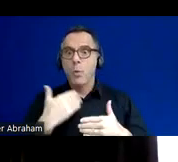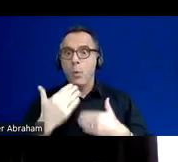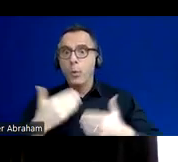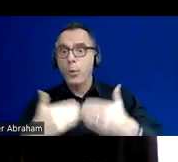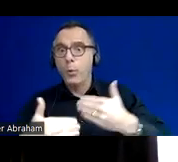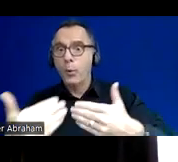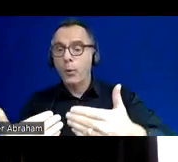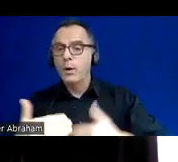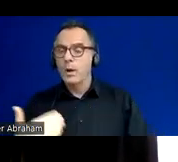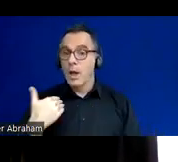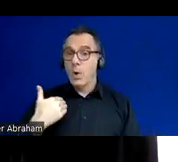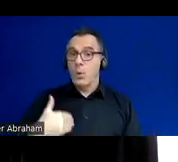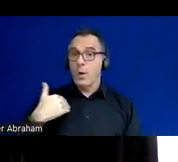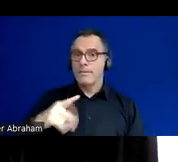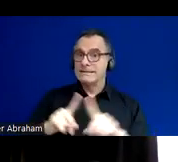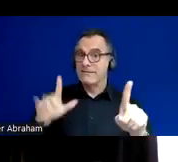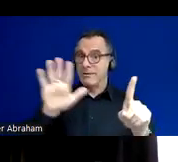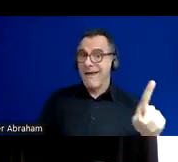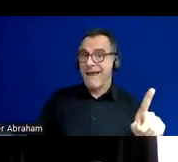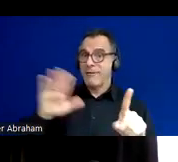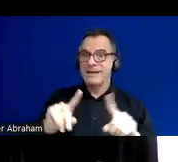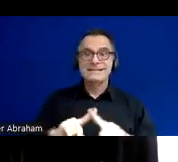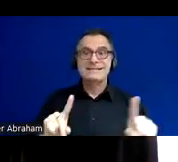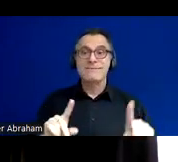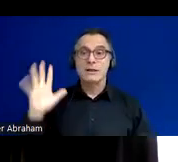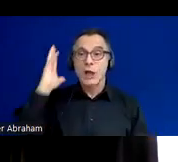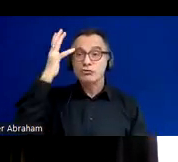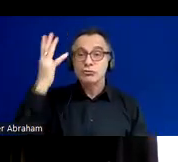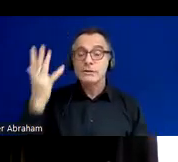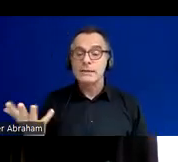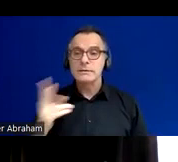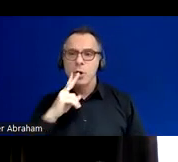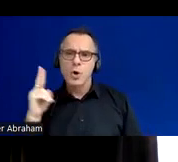and women, in different areas [and] in different countries, looked at the book and said "well,